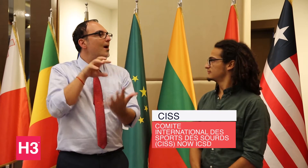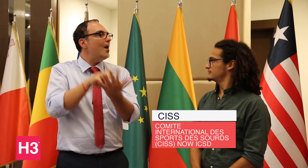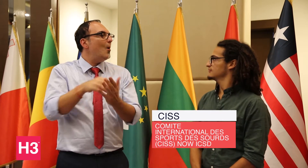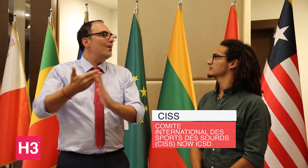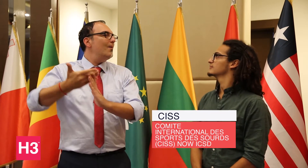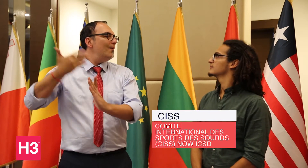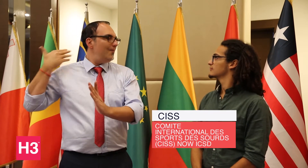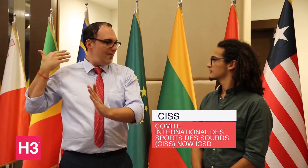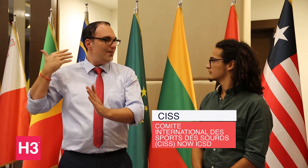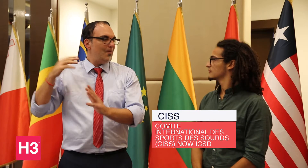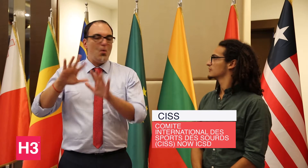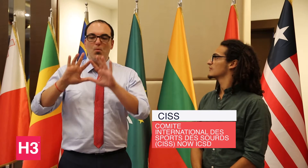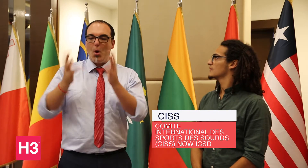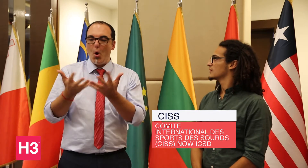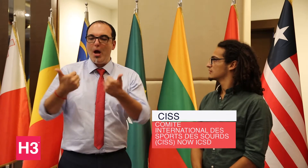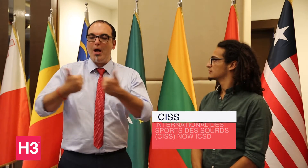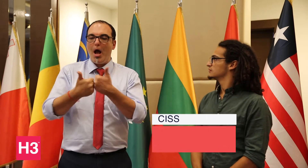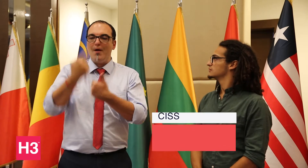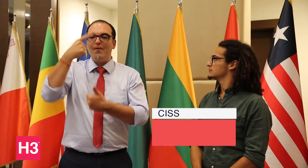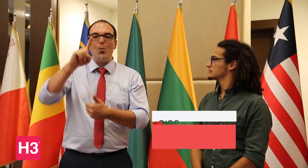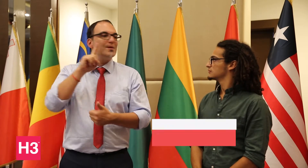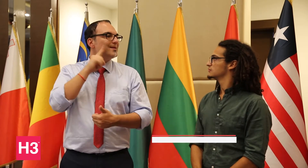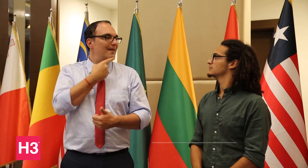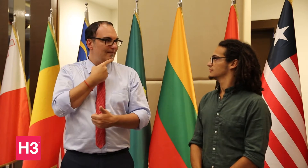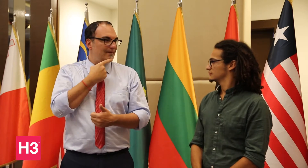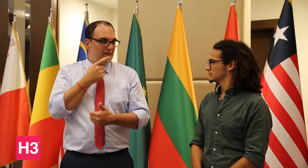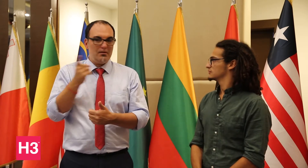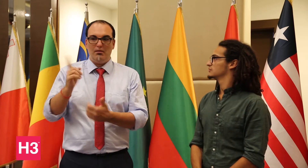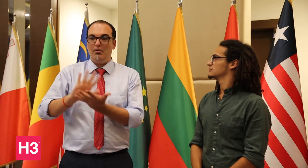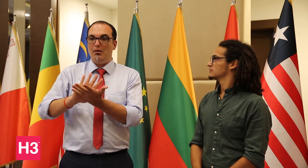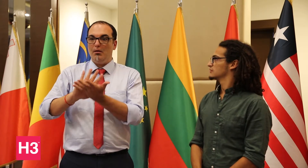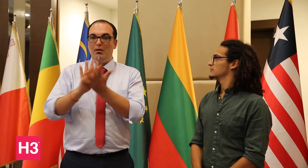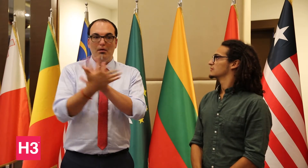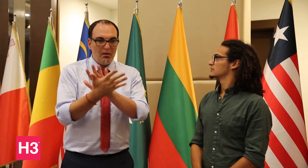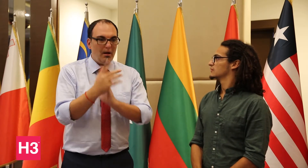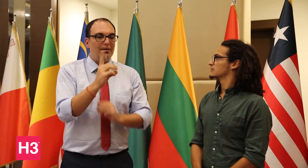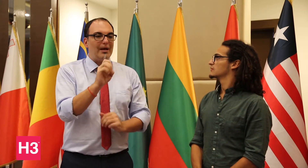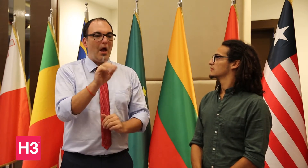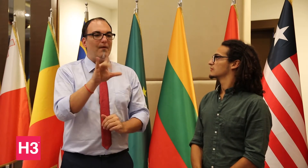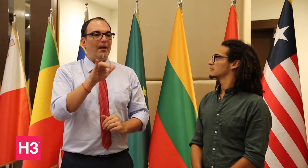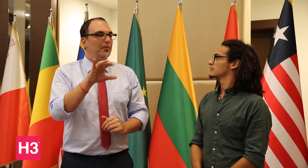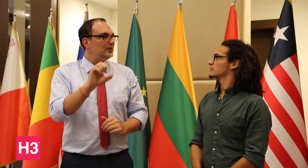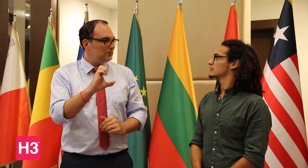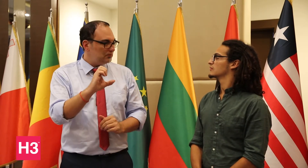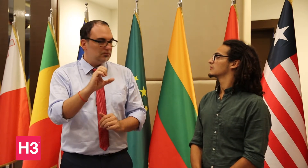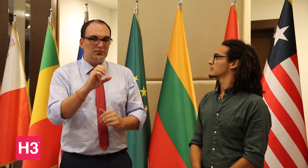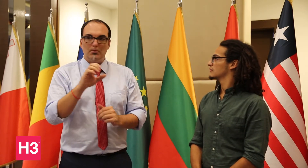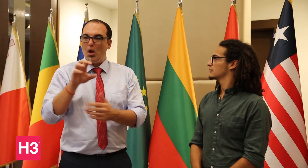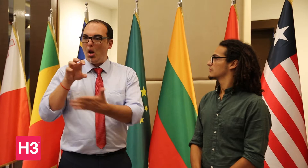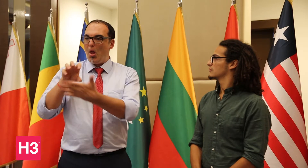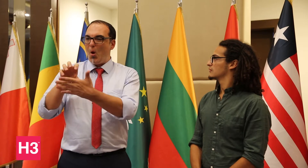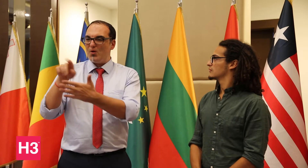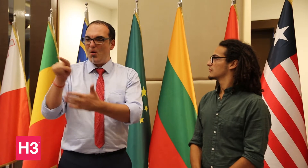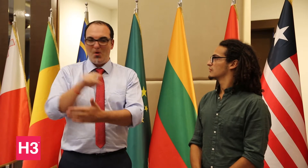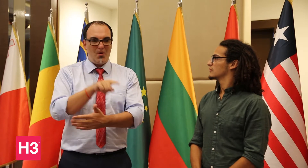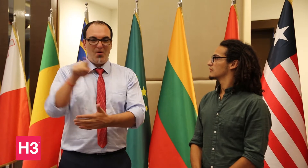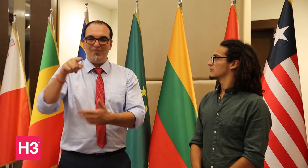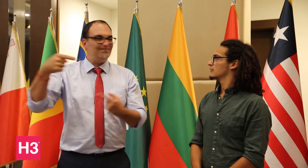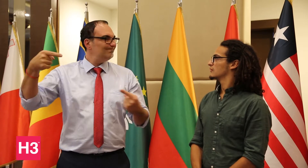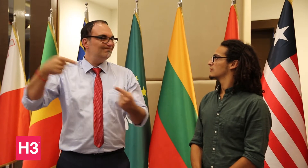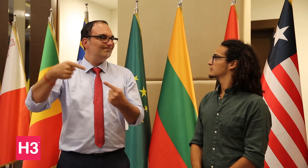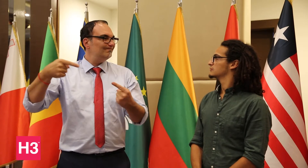The logo associated with the old names could not be used for Deaflympics.